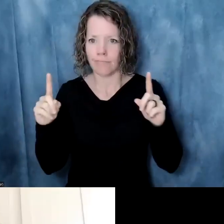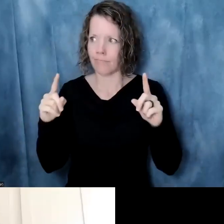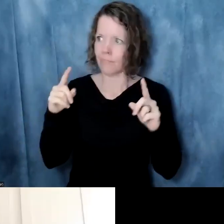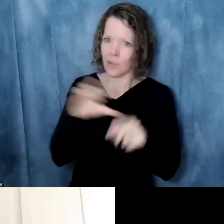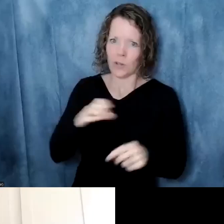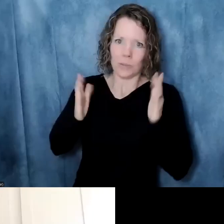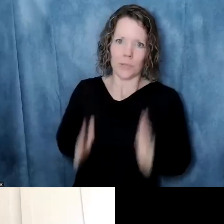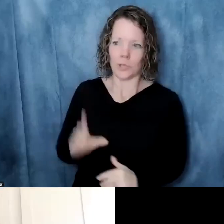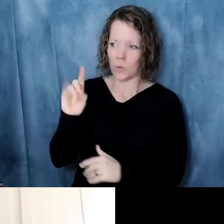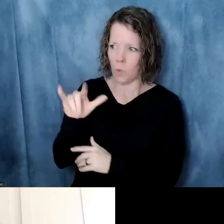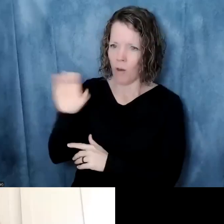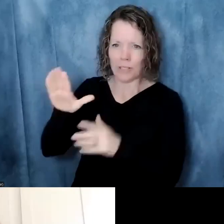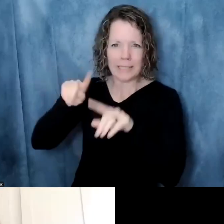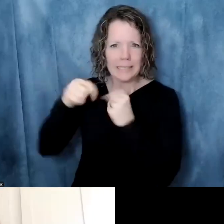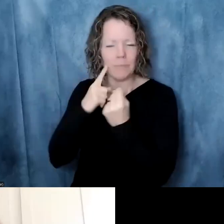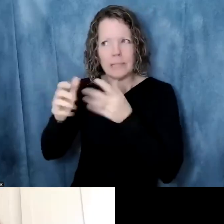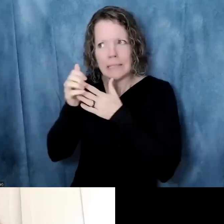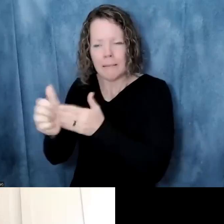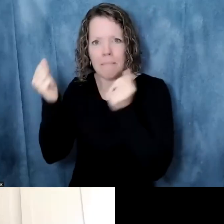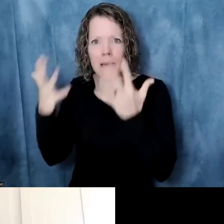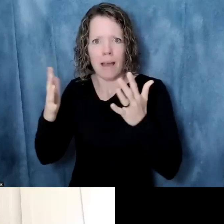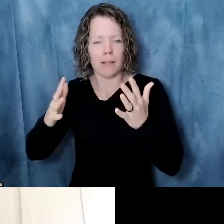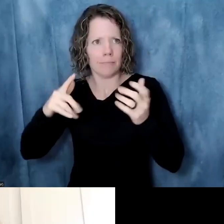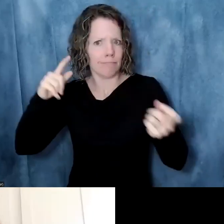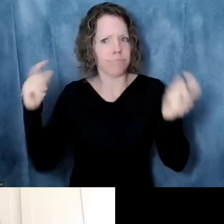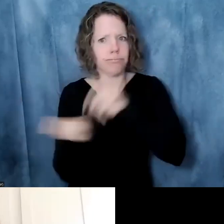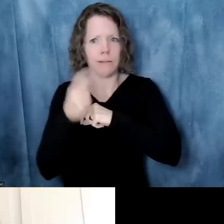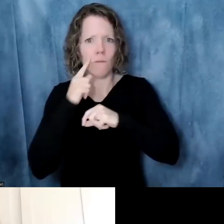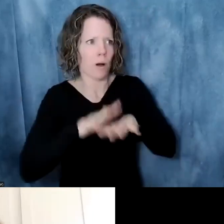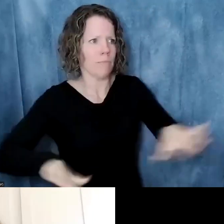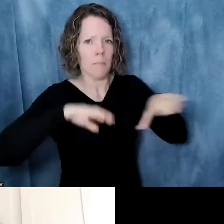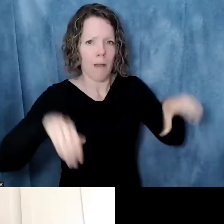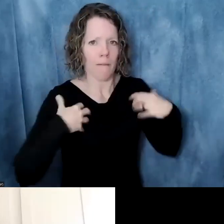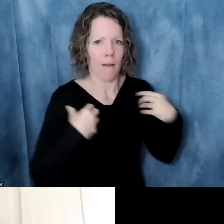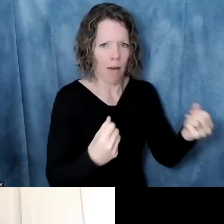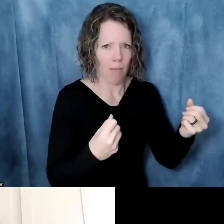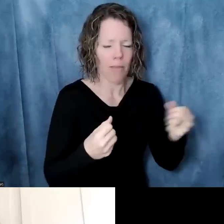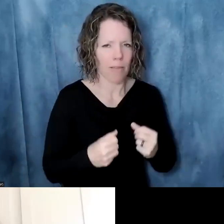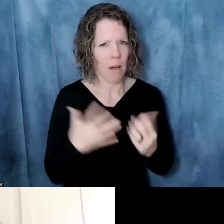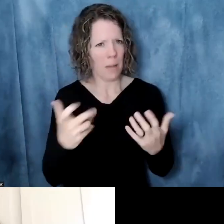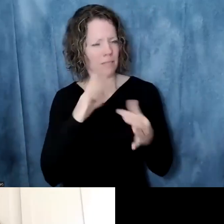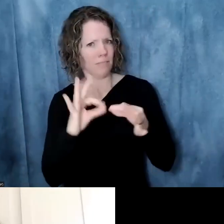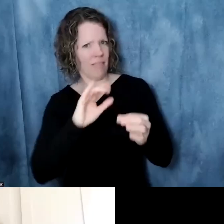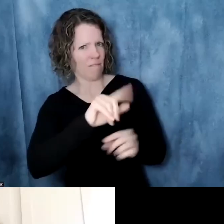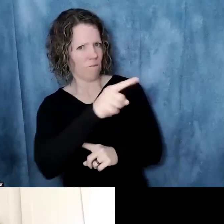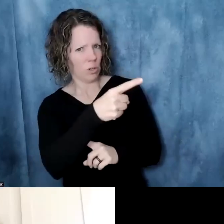her team over the past year. Not only has there been greater attention to culturally